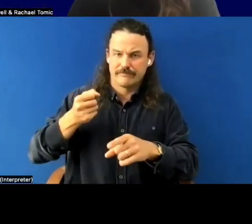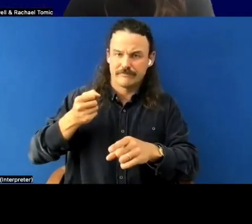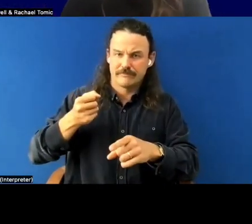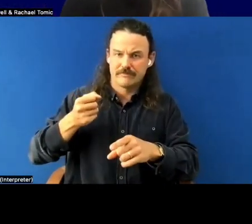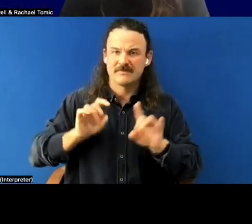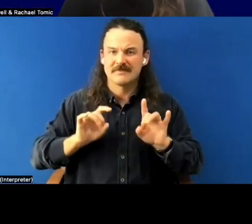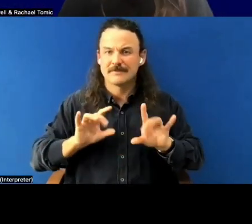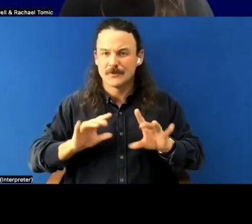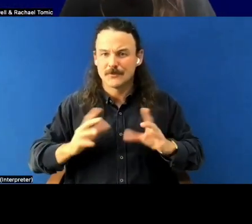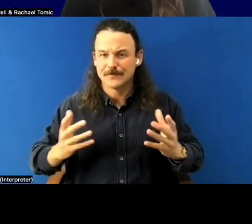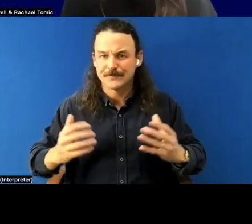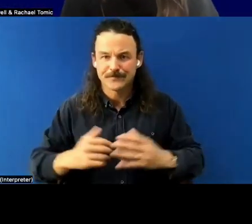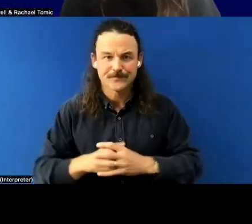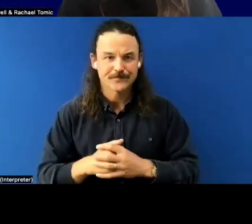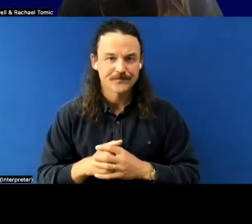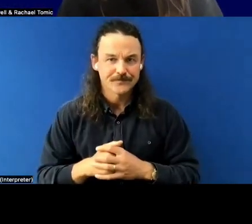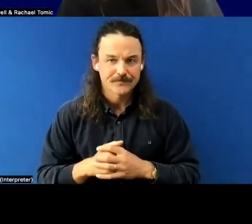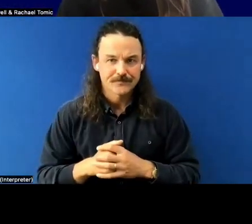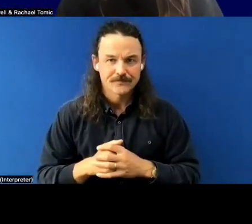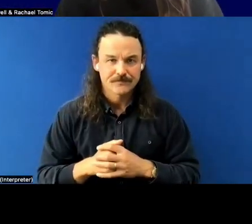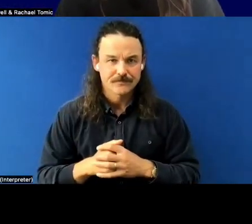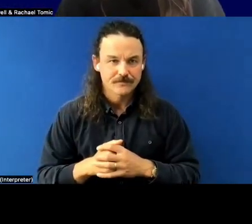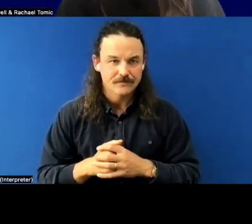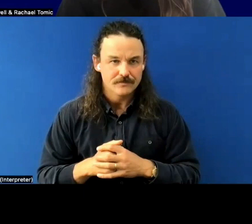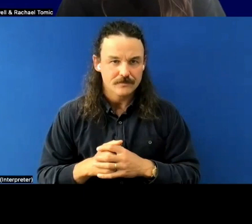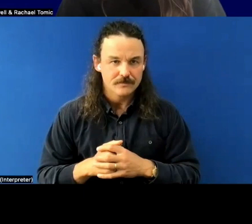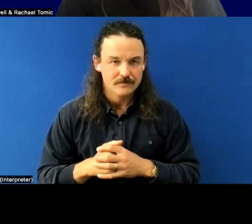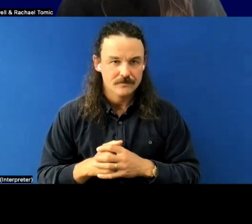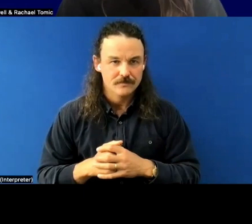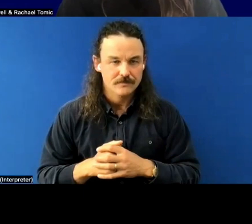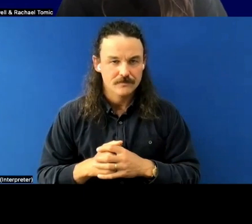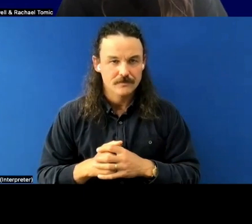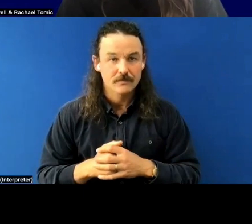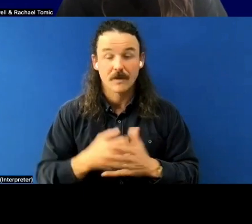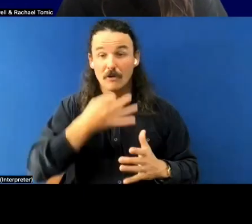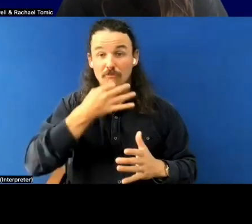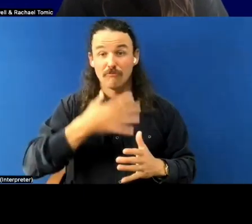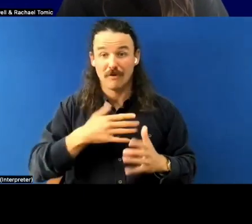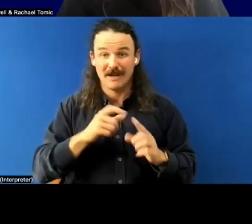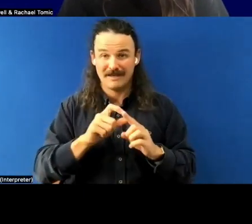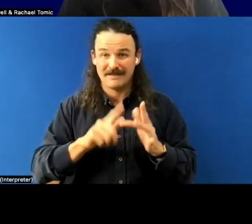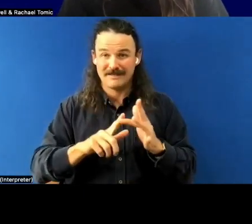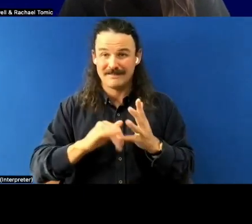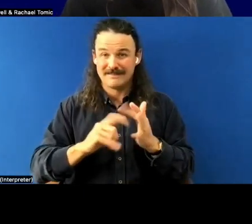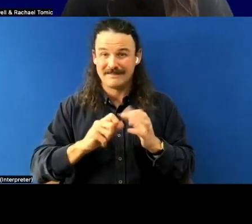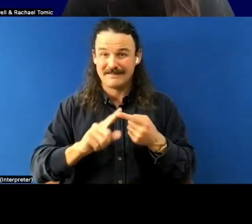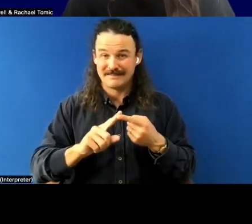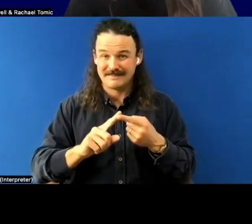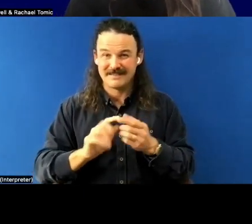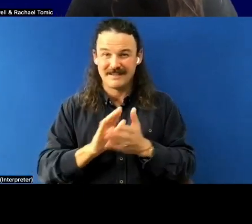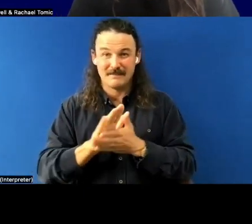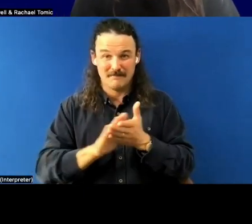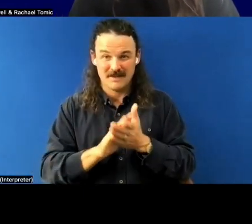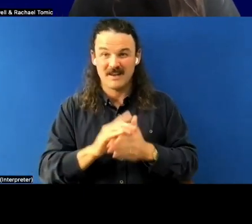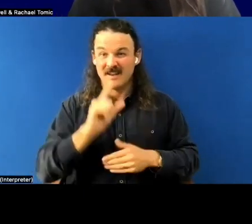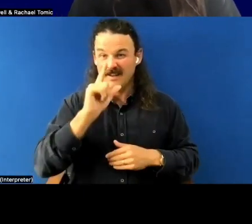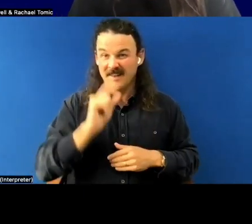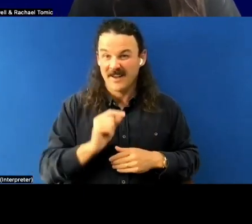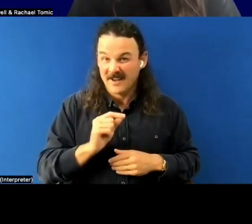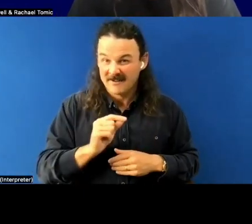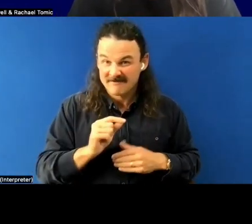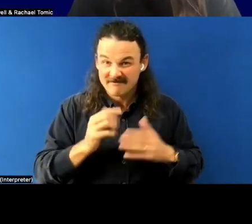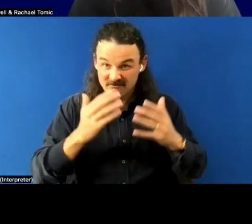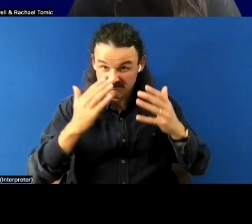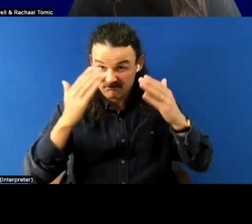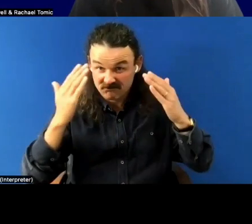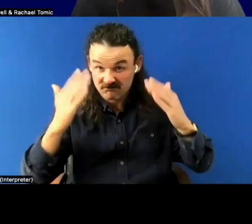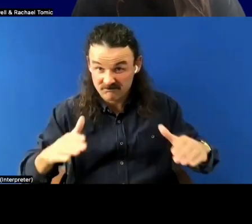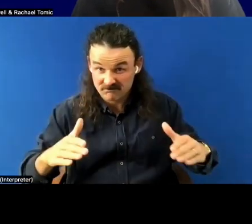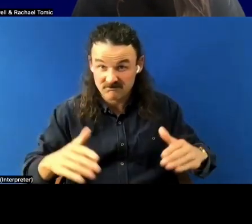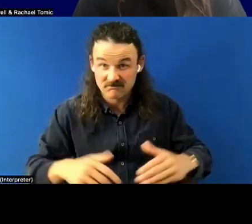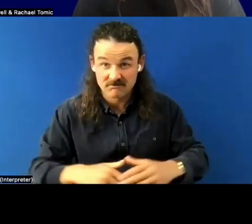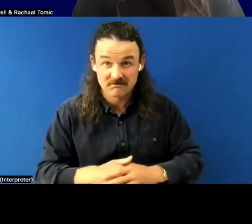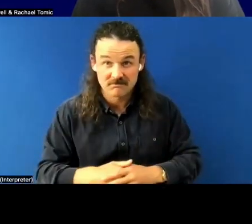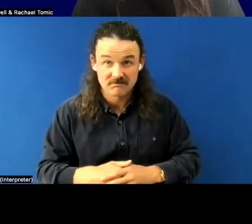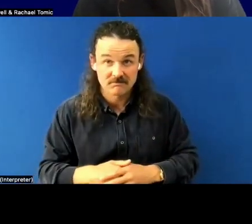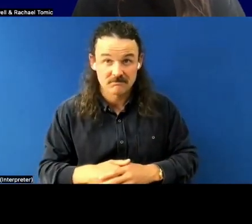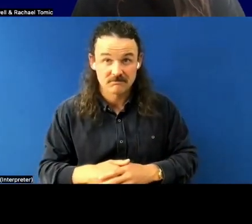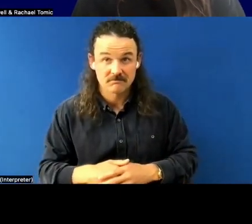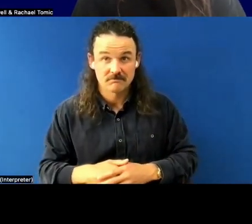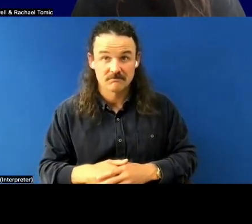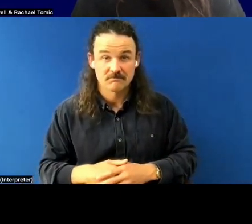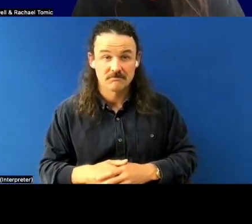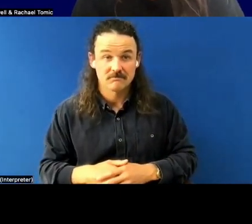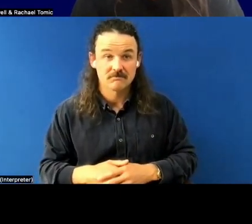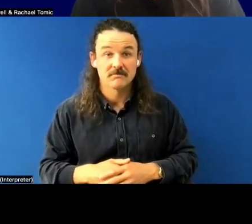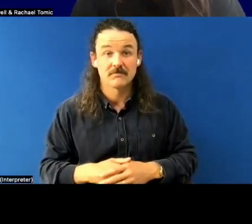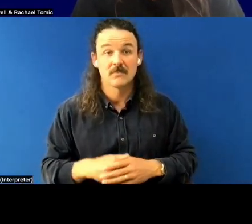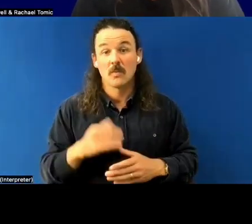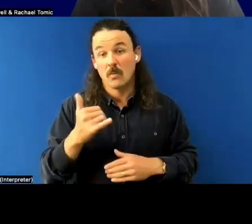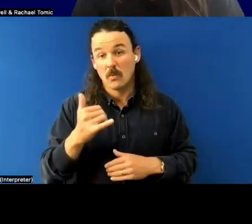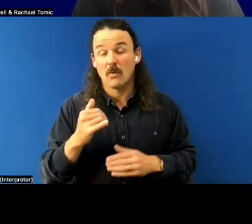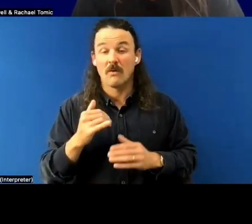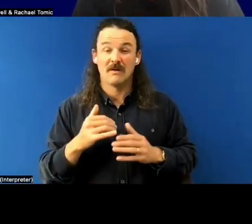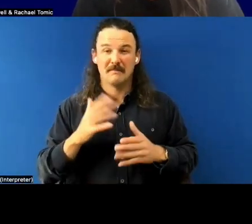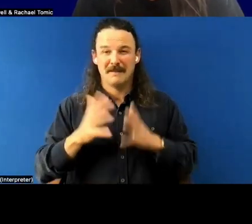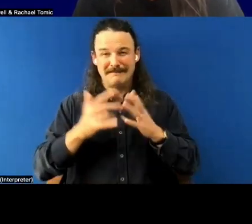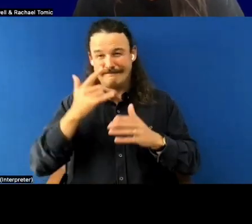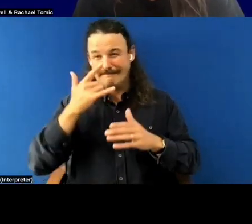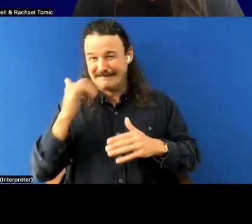Rare diseases are life-threatening or debilitating. Statistically rare are less